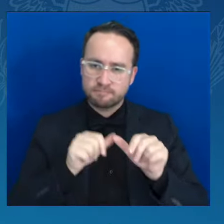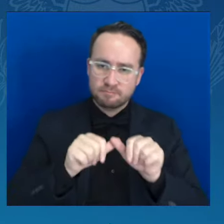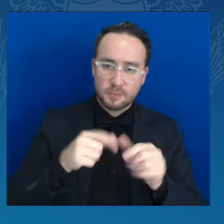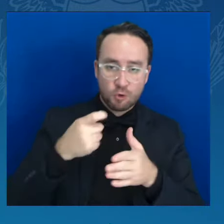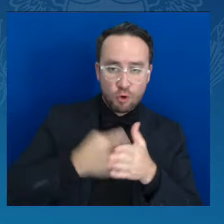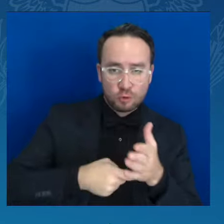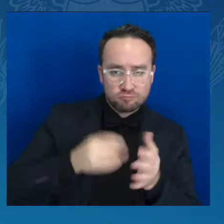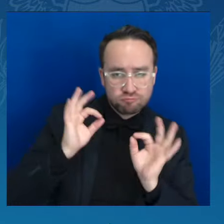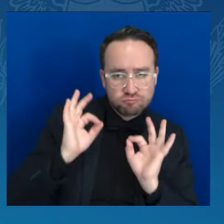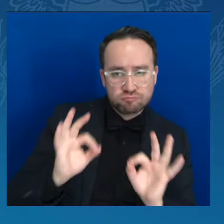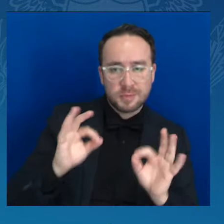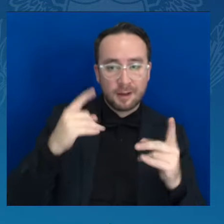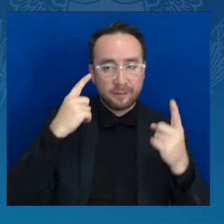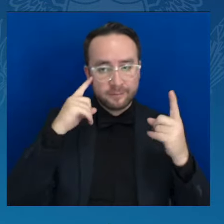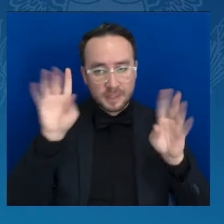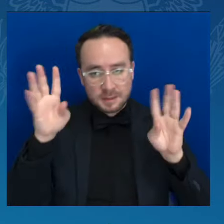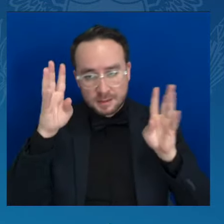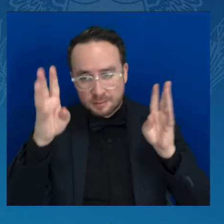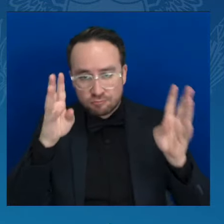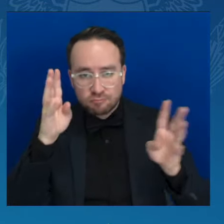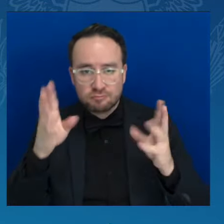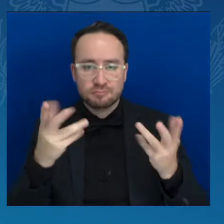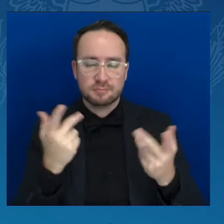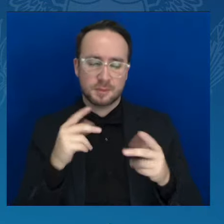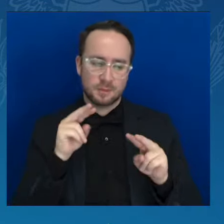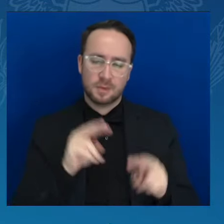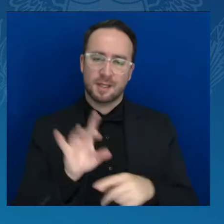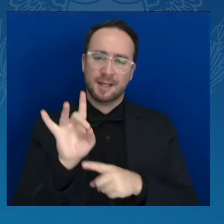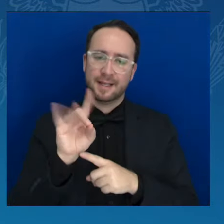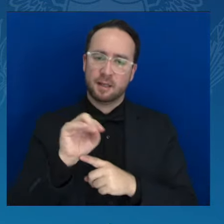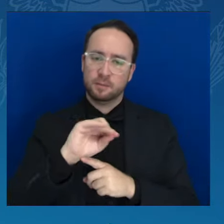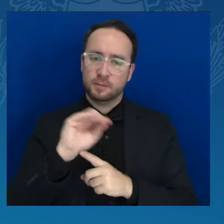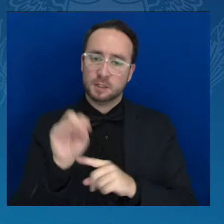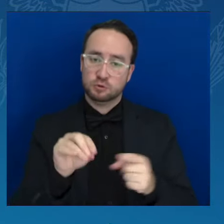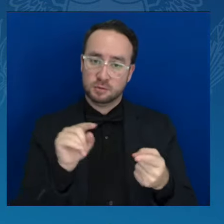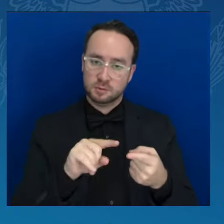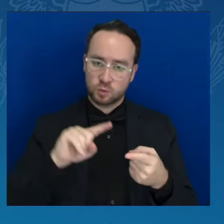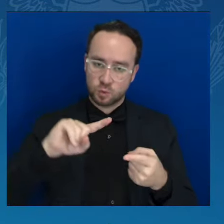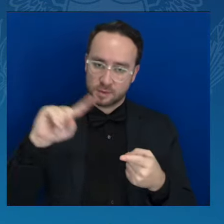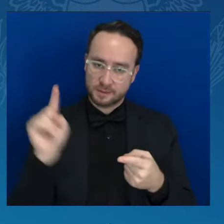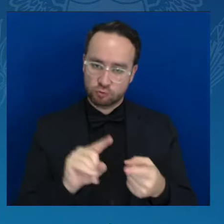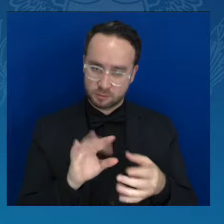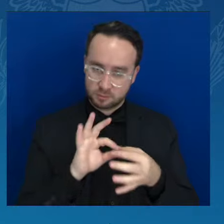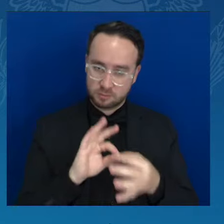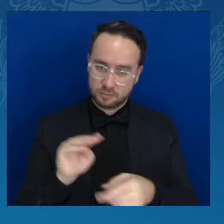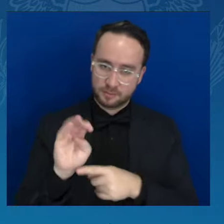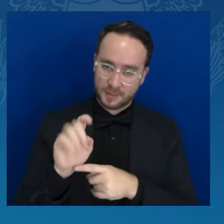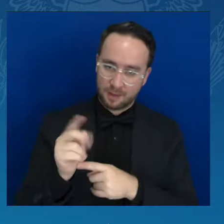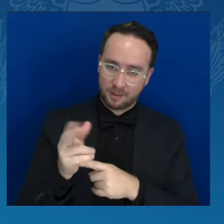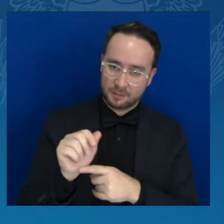And that brings me to the intersection with space policy, as has been described. To achieve our climate goals,